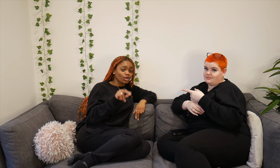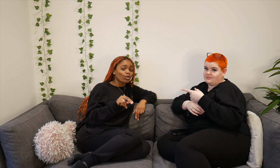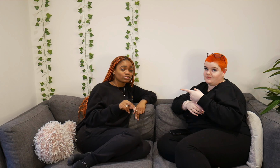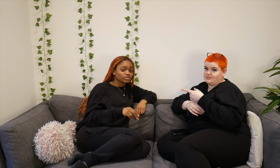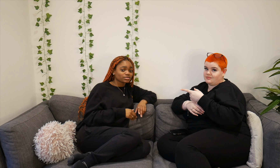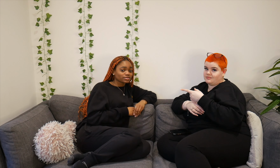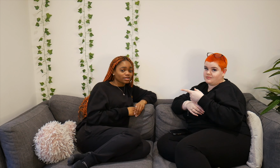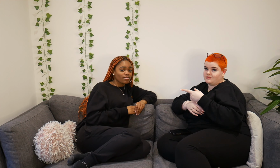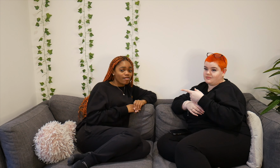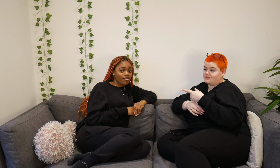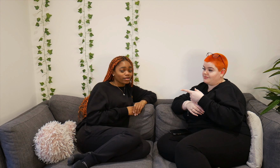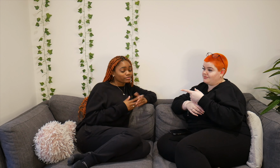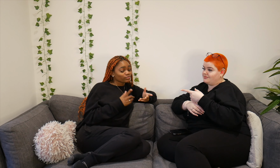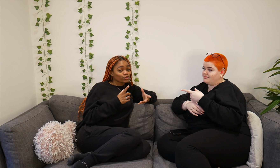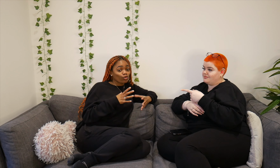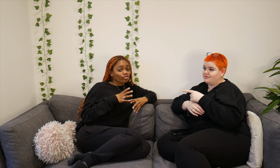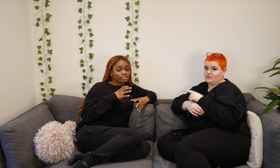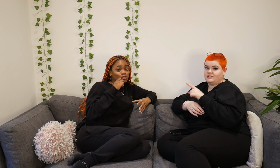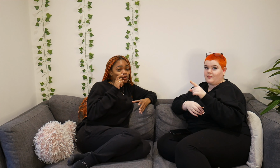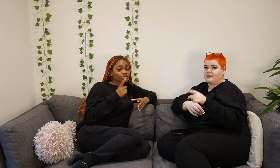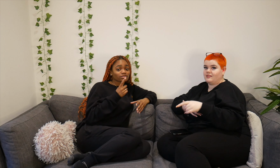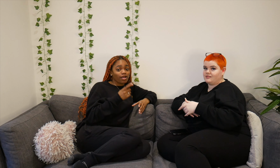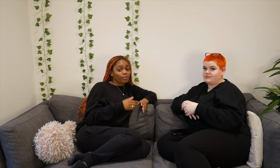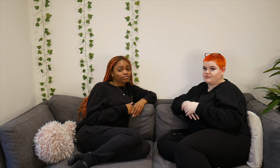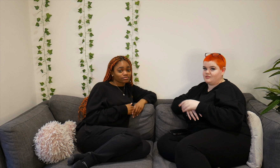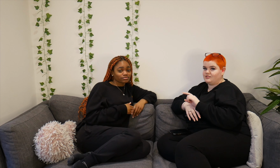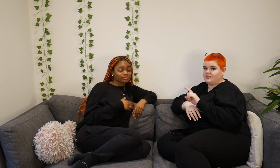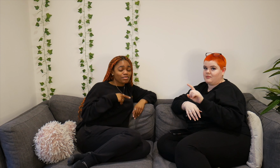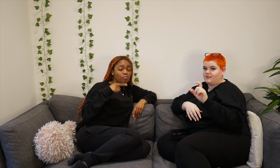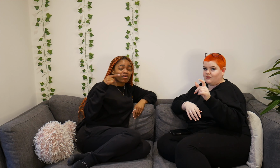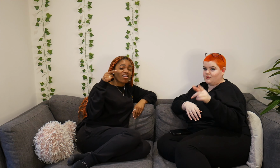Look. You already know (she’s coming) what’s up. She’s coming for you.